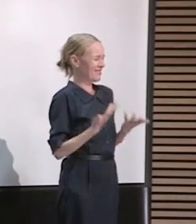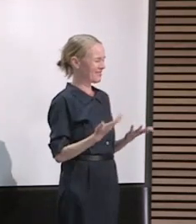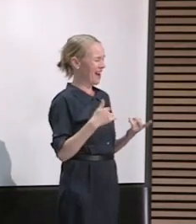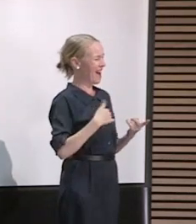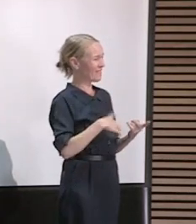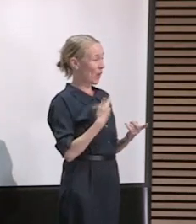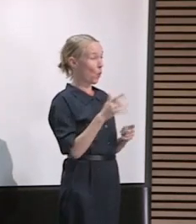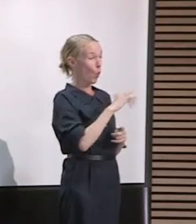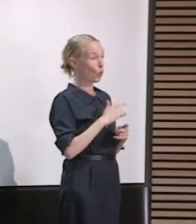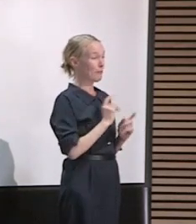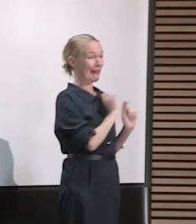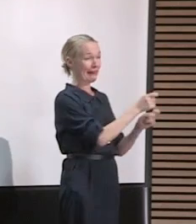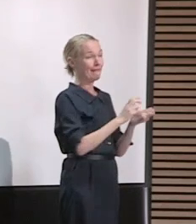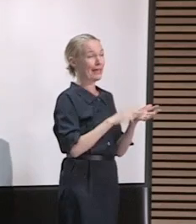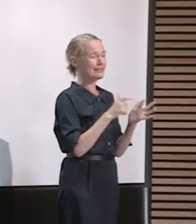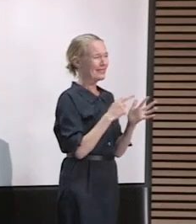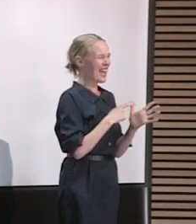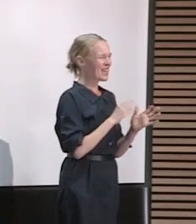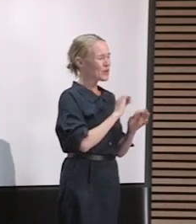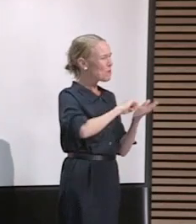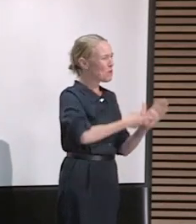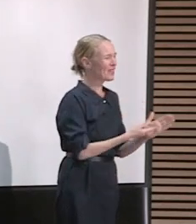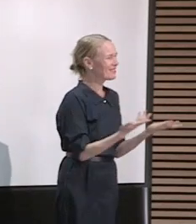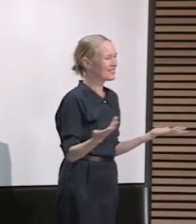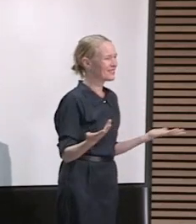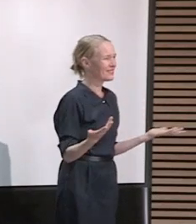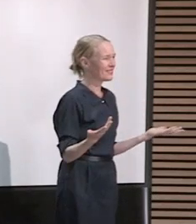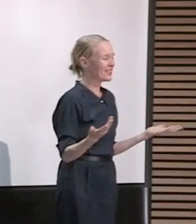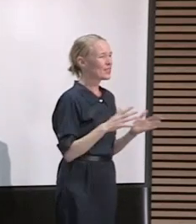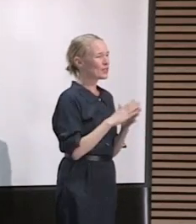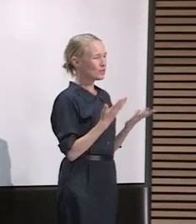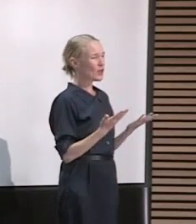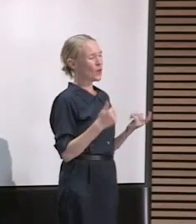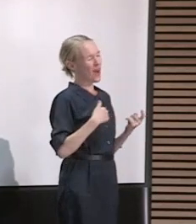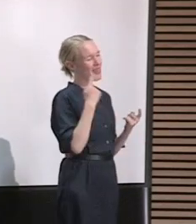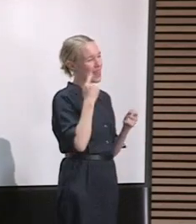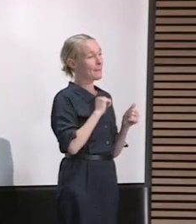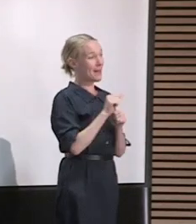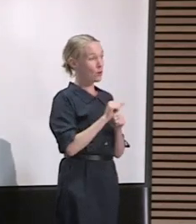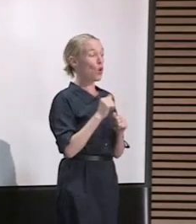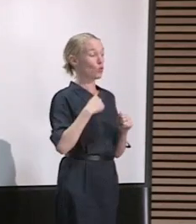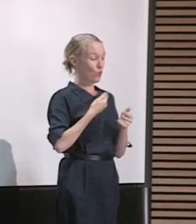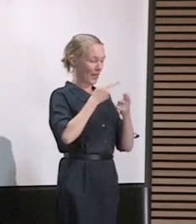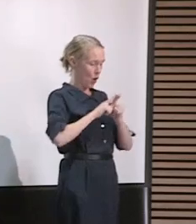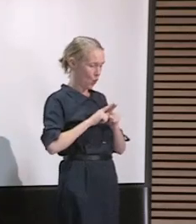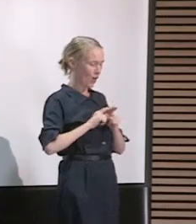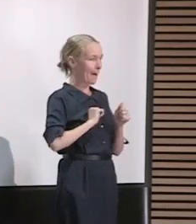yare ju? We'll have more to say on that. But I don't think giving everyone a free pass would be in their best interests. Ultimately, we